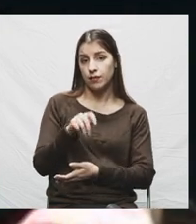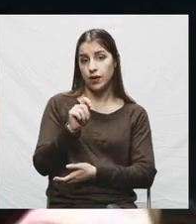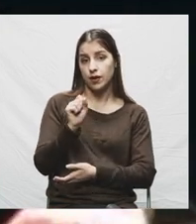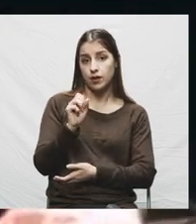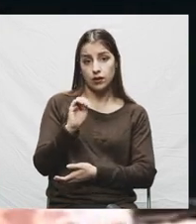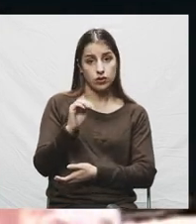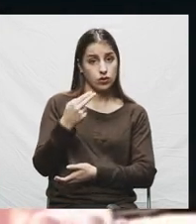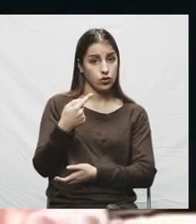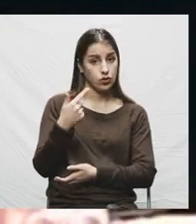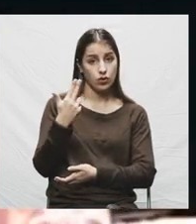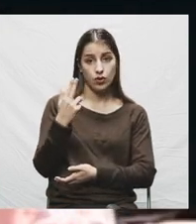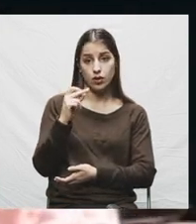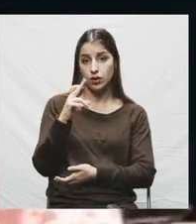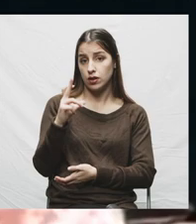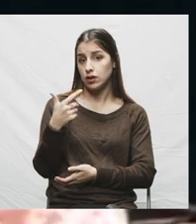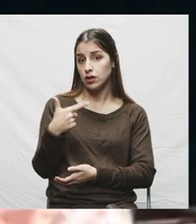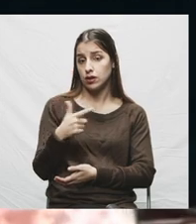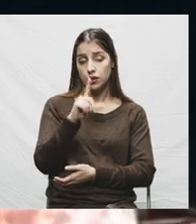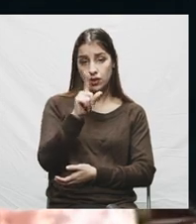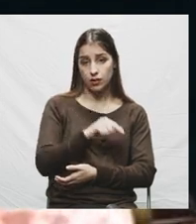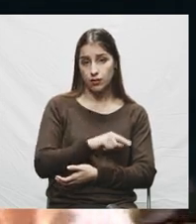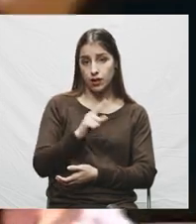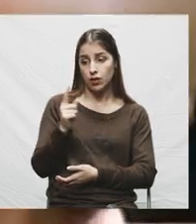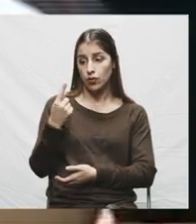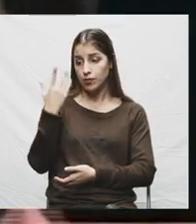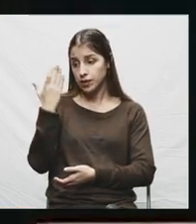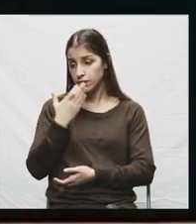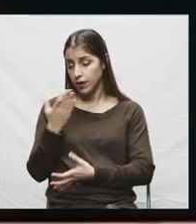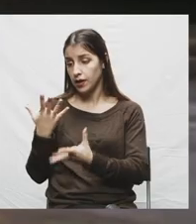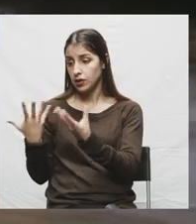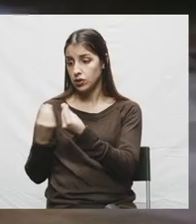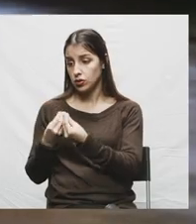[Ana] — They programmed two big pieces at the same time! [Francisco] — Thus, one week I’m with Meg